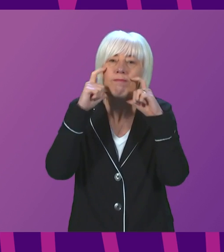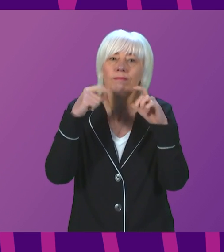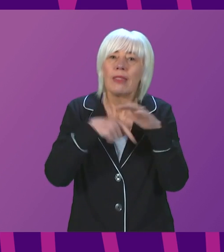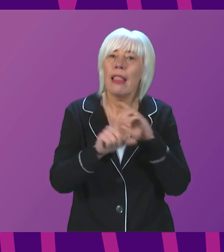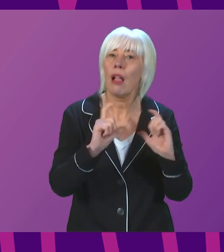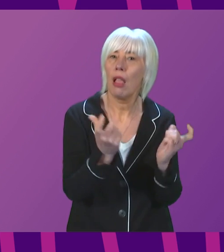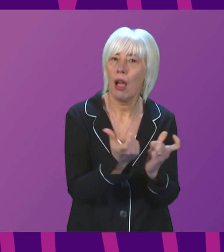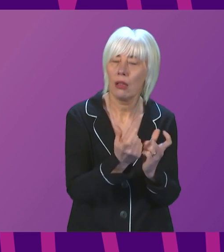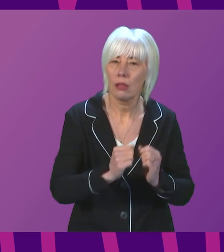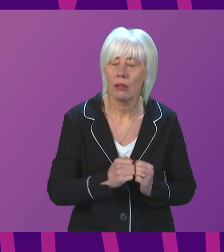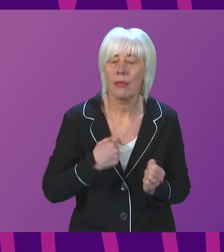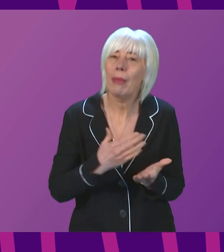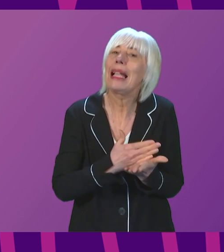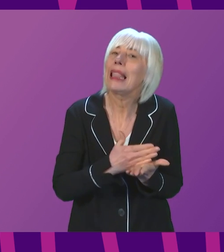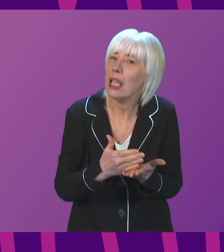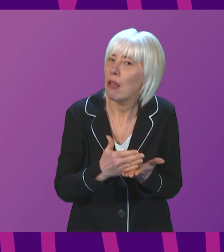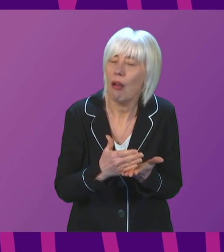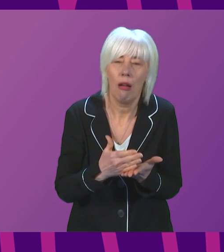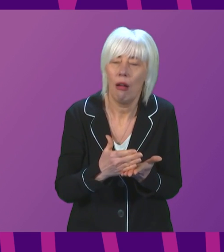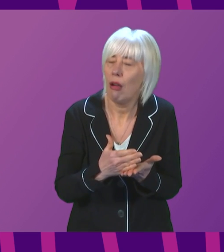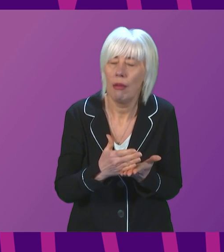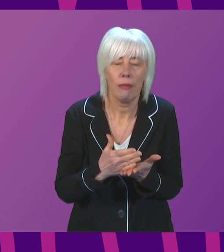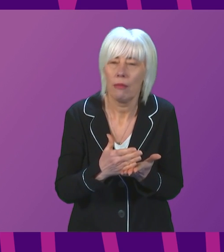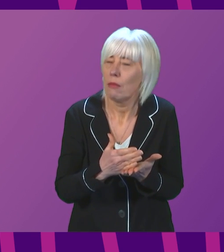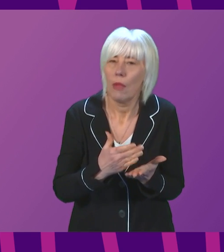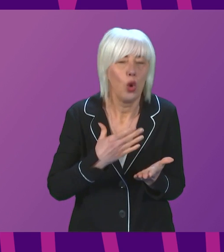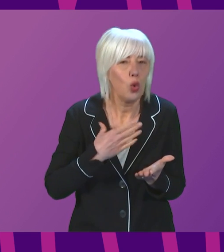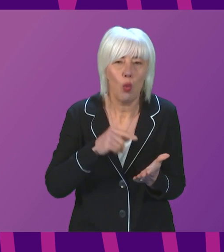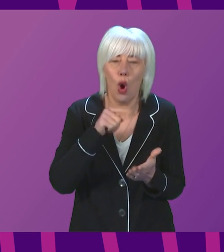I have been clear that we do not want to keep those measures or any others in place for